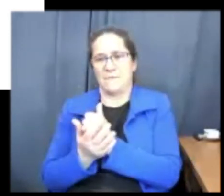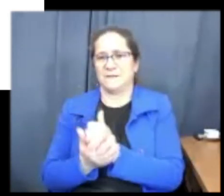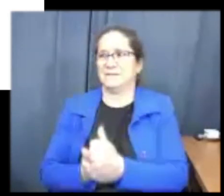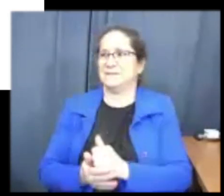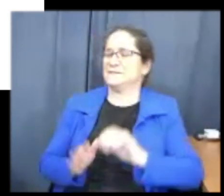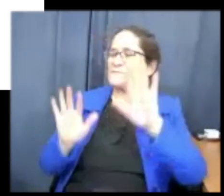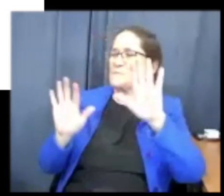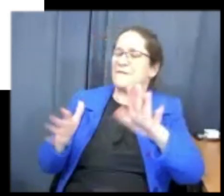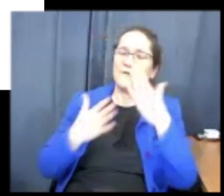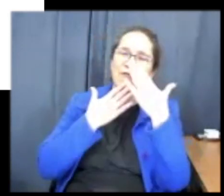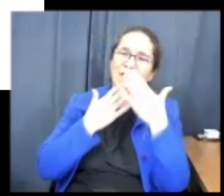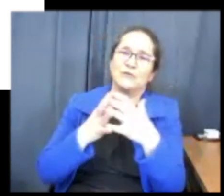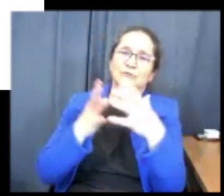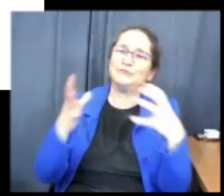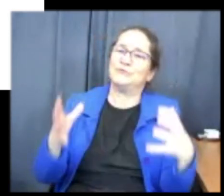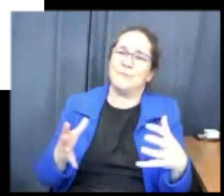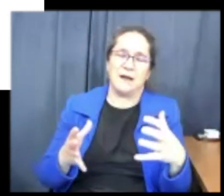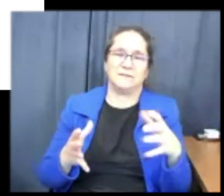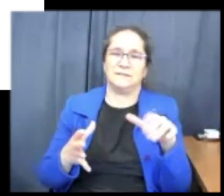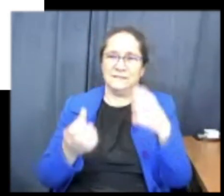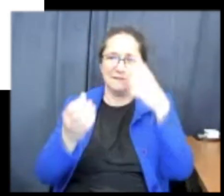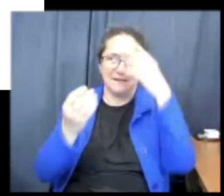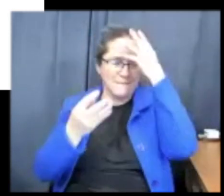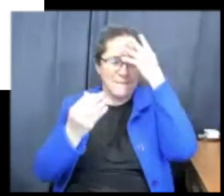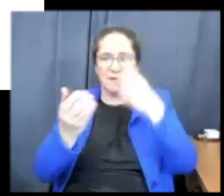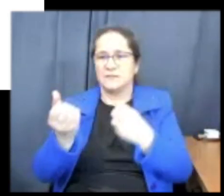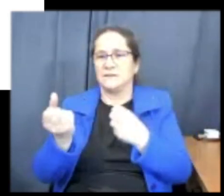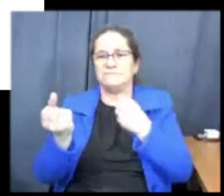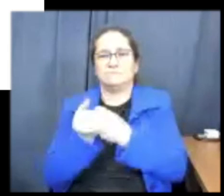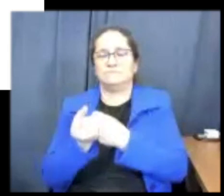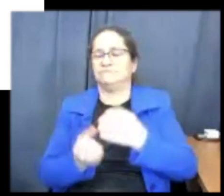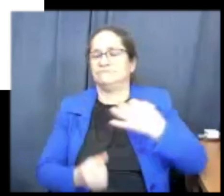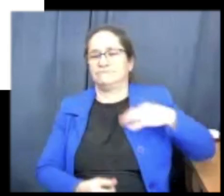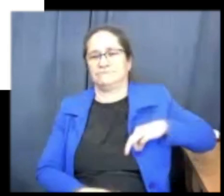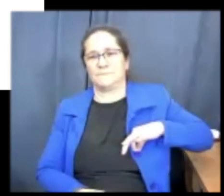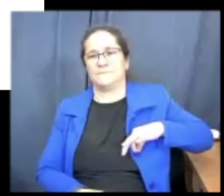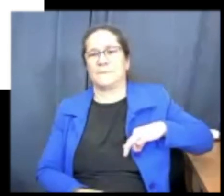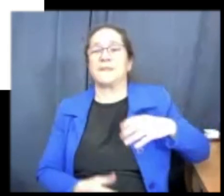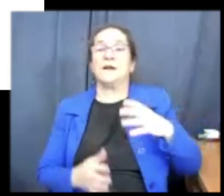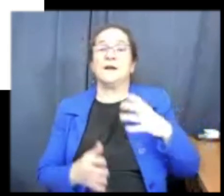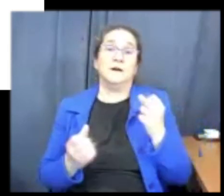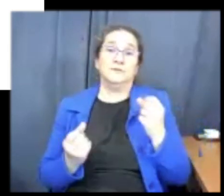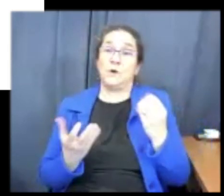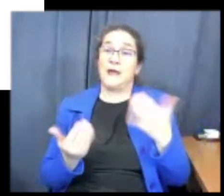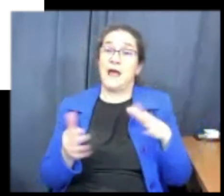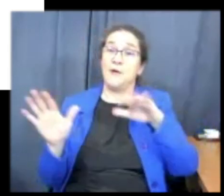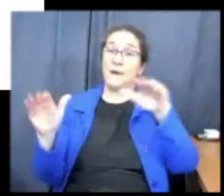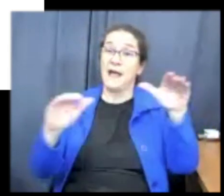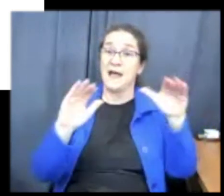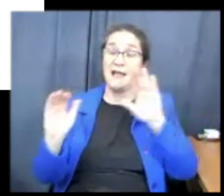Everything was so helpful and we appreciate everything so we're going to say bye to our friends who are joining us